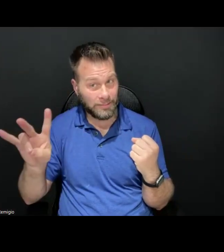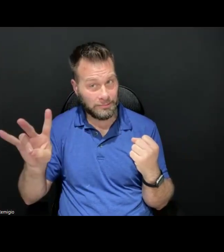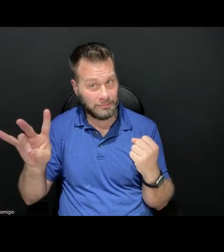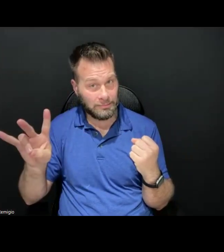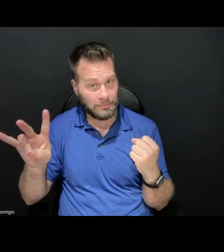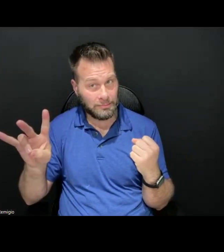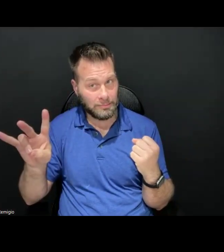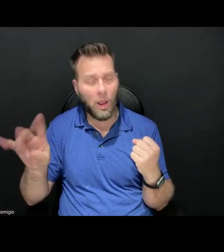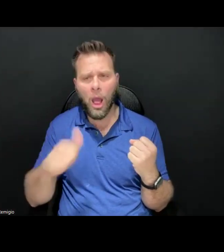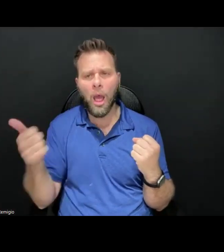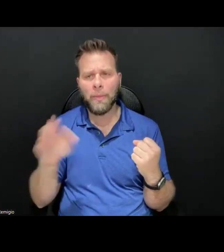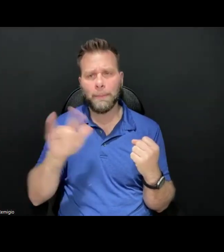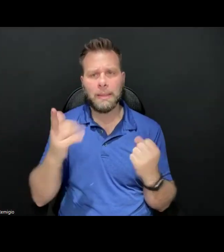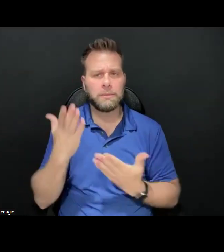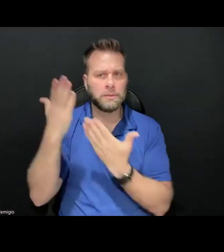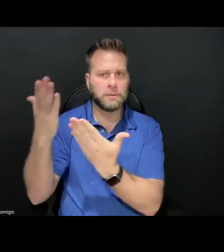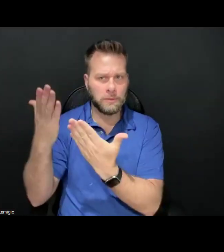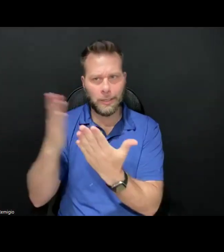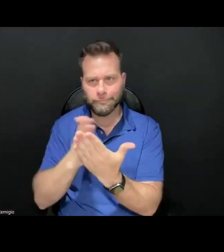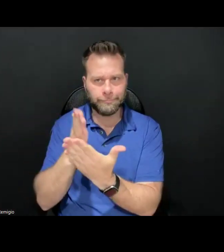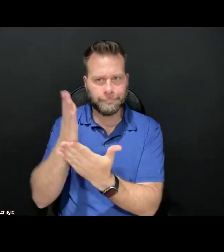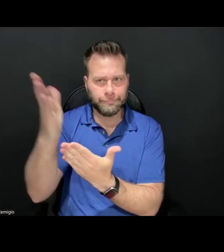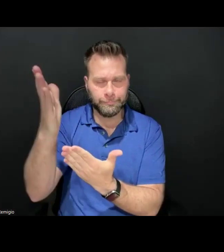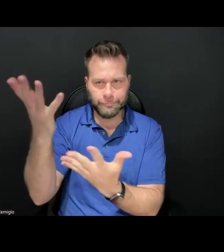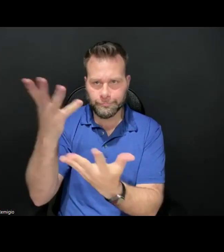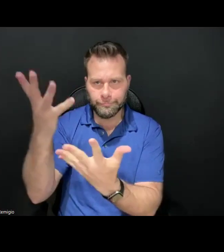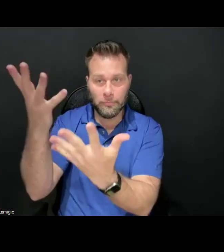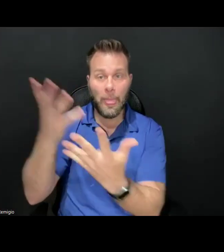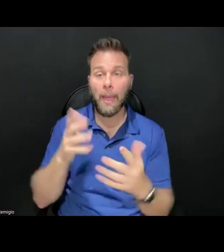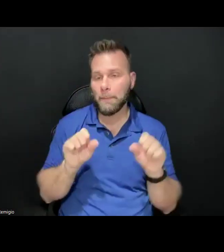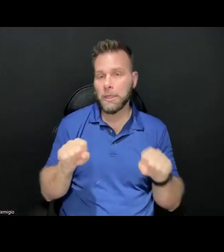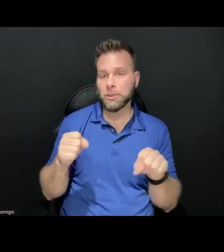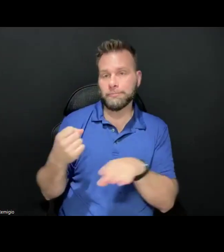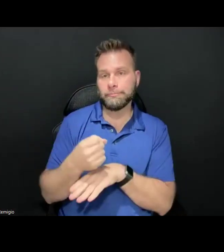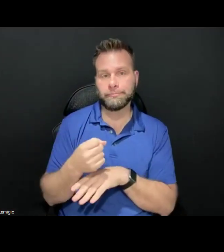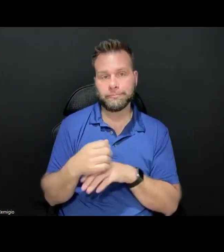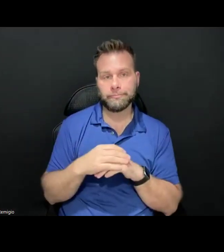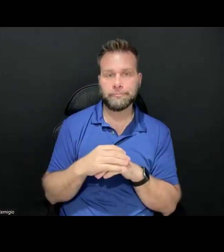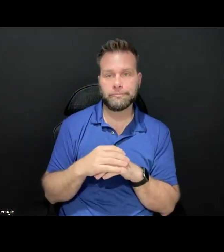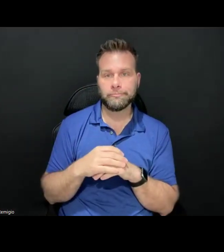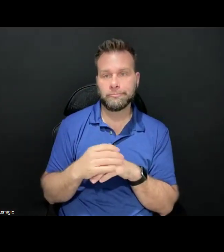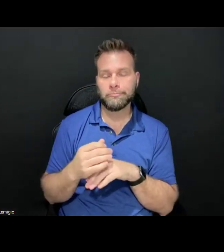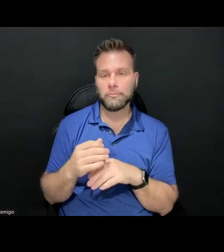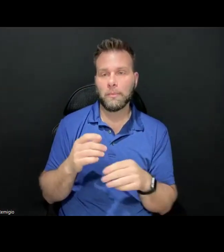and off the top of my head I believe it is 2027, but there are other bills working through the legislature as well that